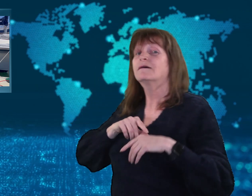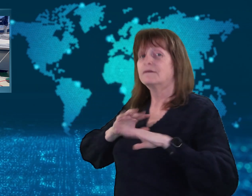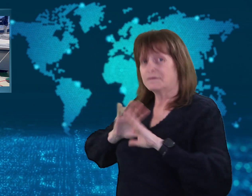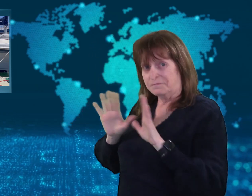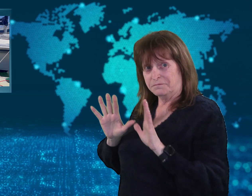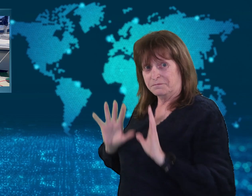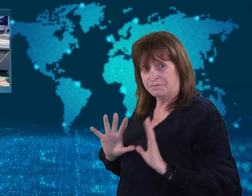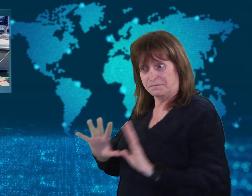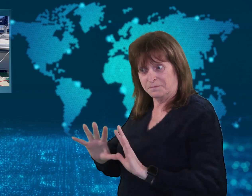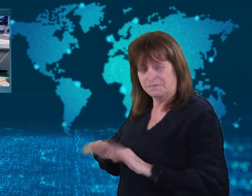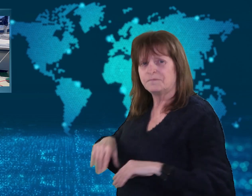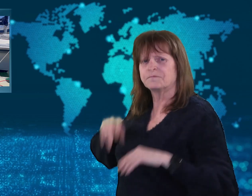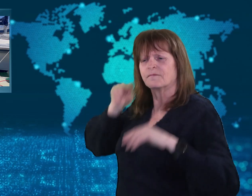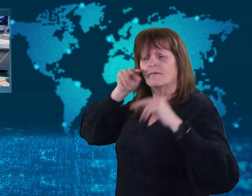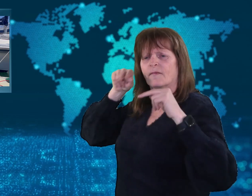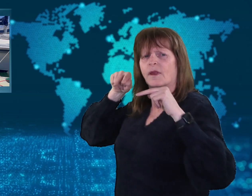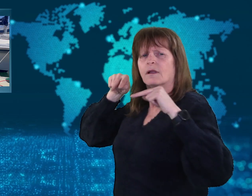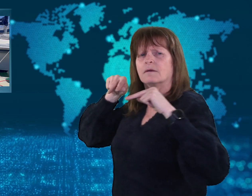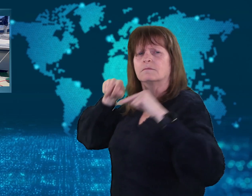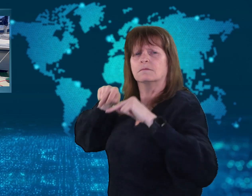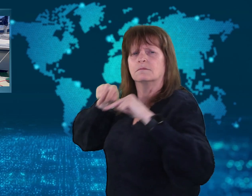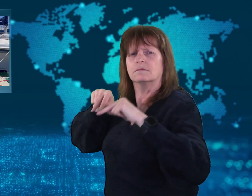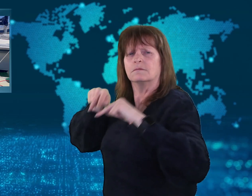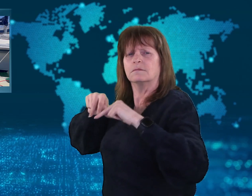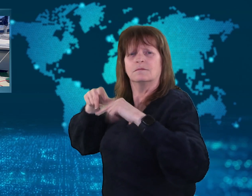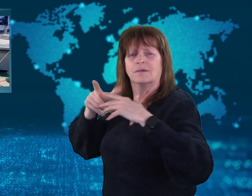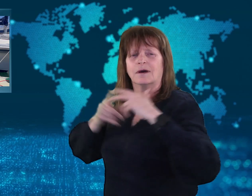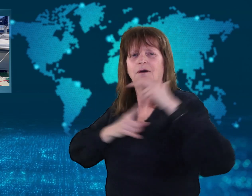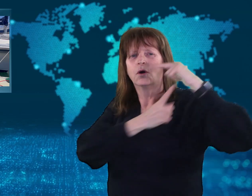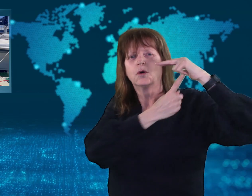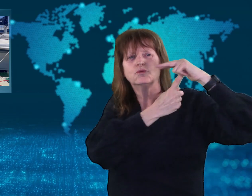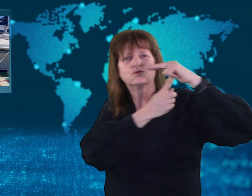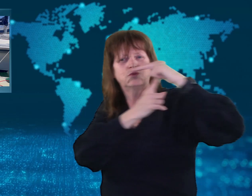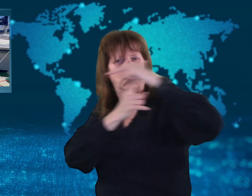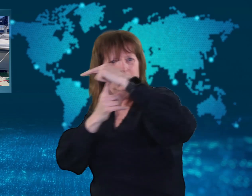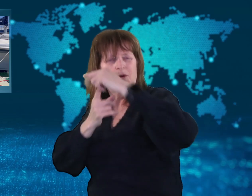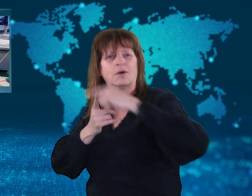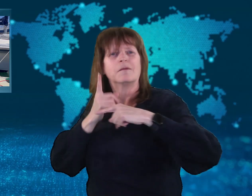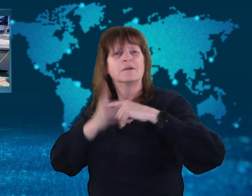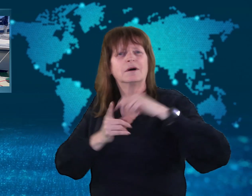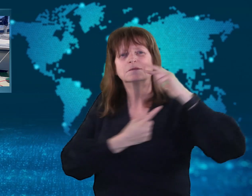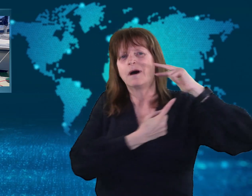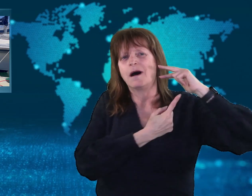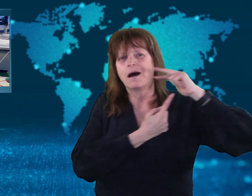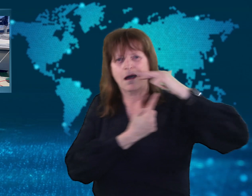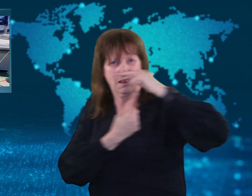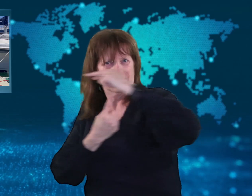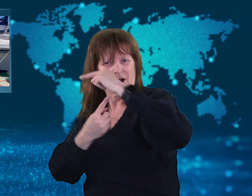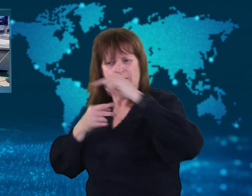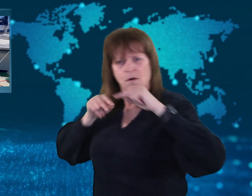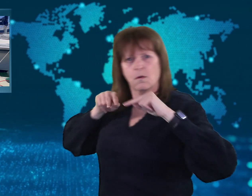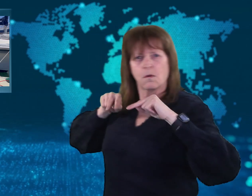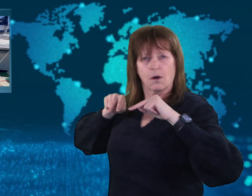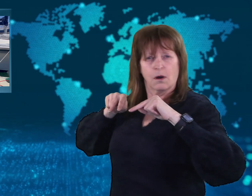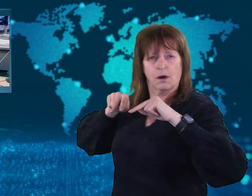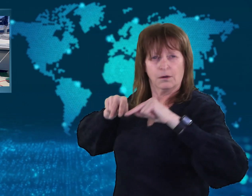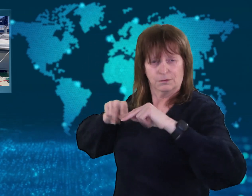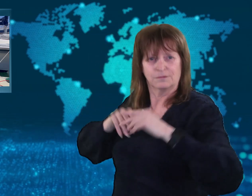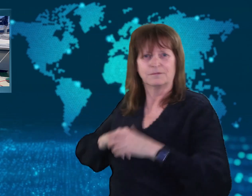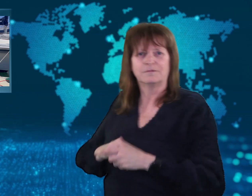the capital of Western Australia, and monitored it